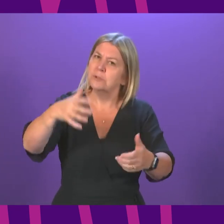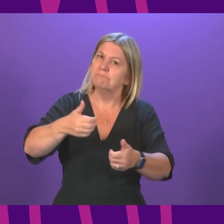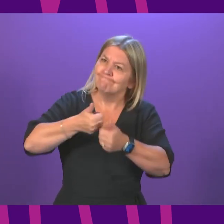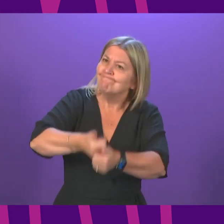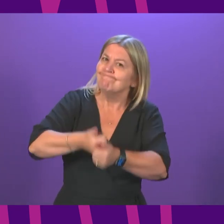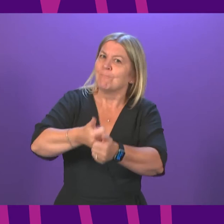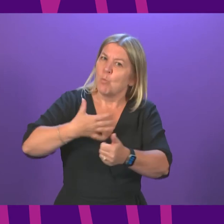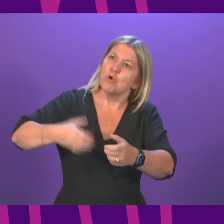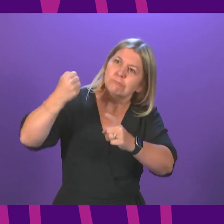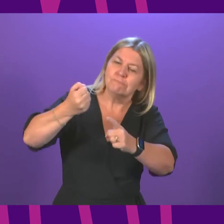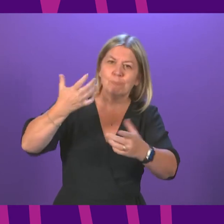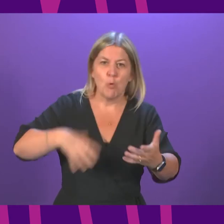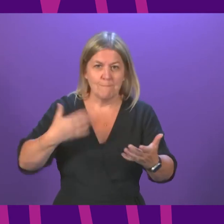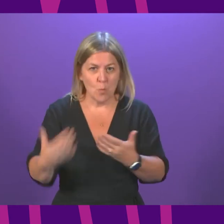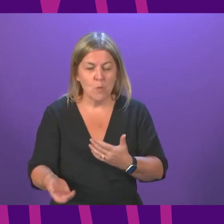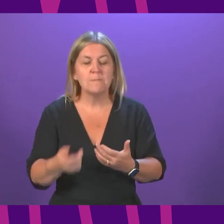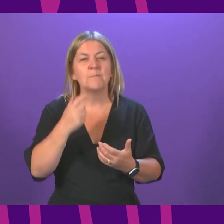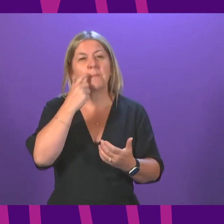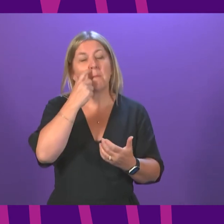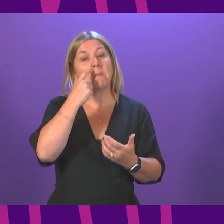over many years. If she moves her amendments, we will support them.